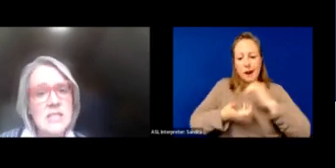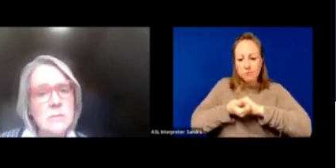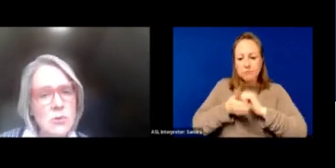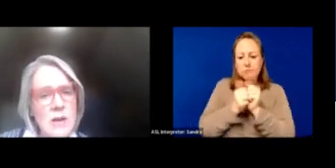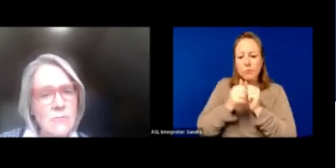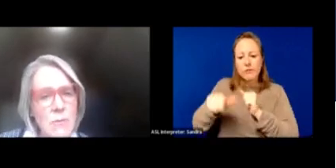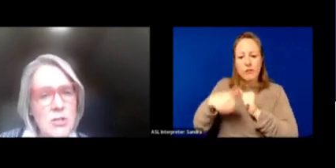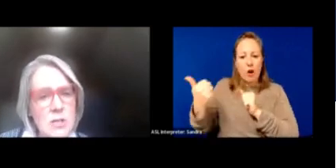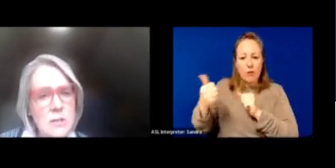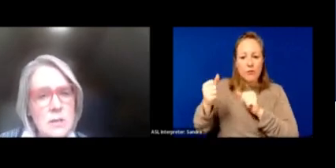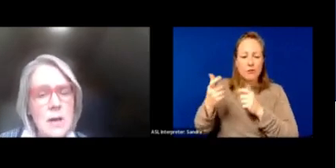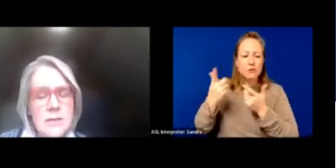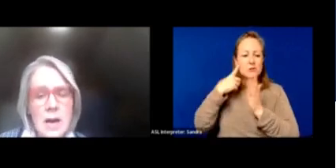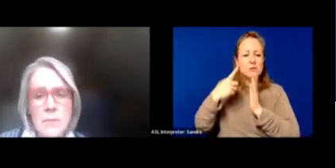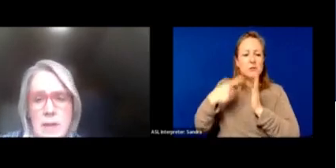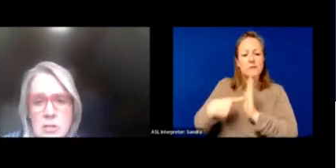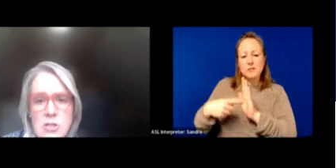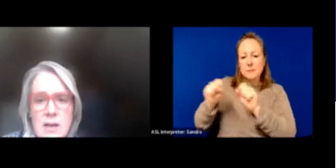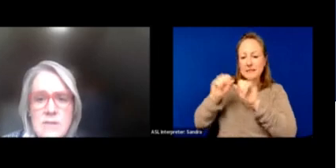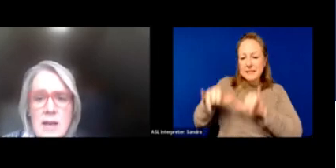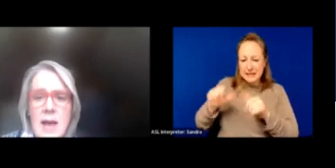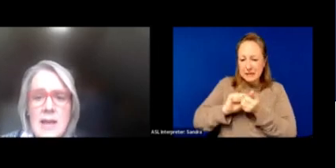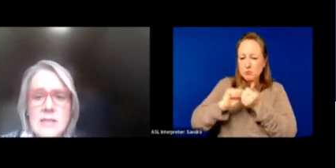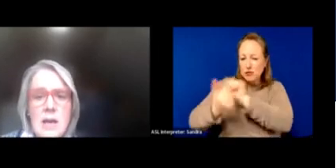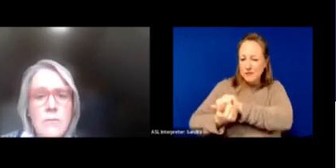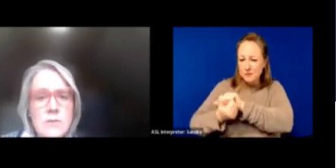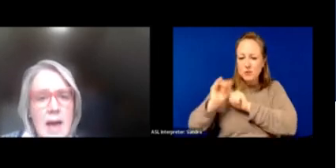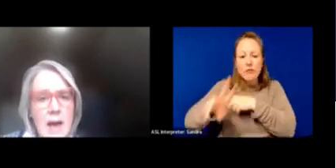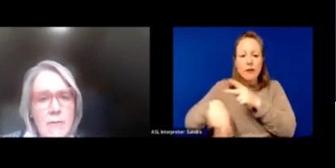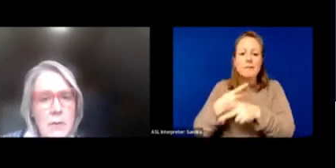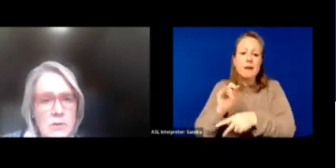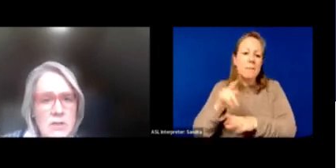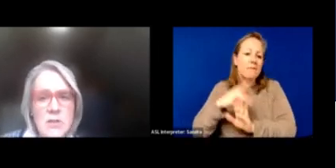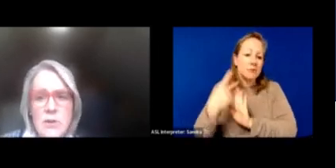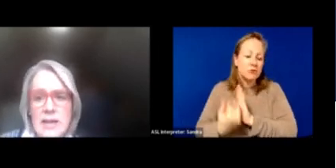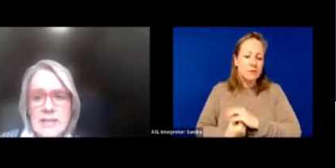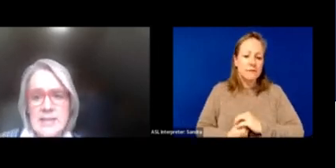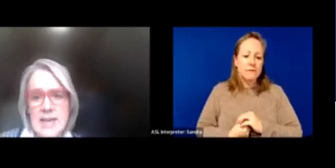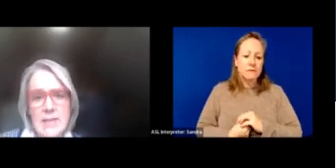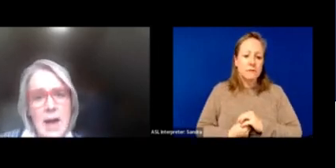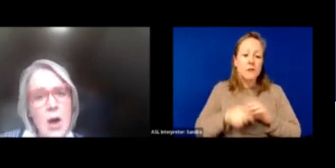system transformation type initiatives, and it's helpful to have a person or entity that